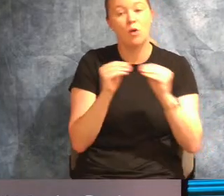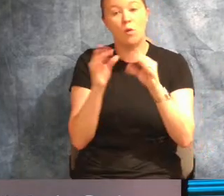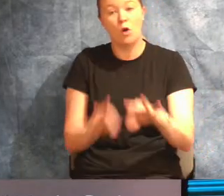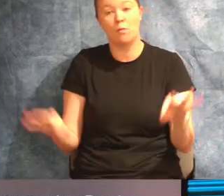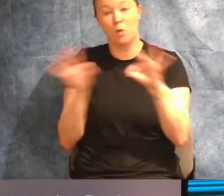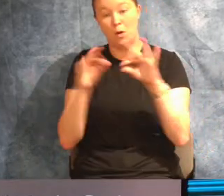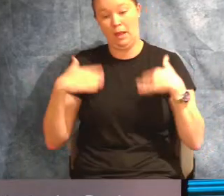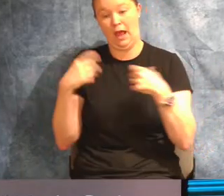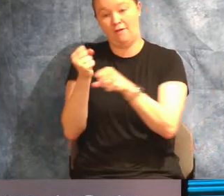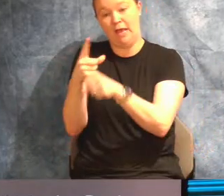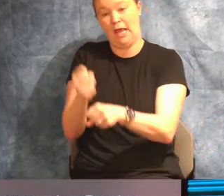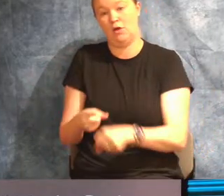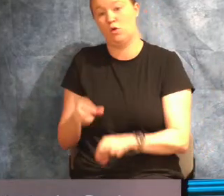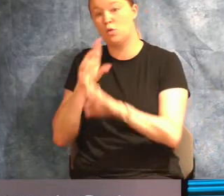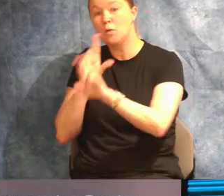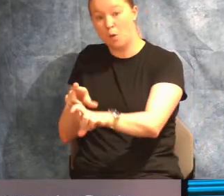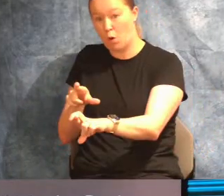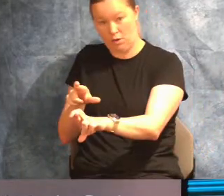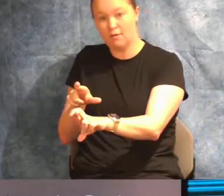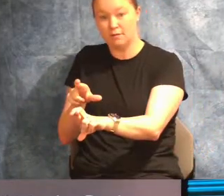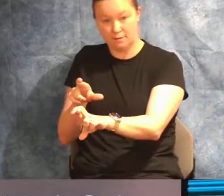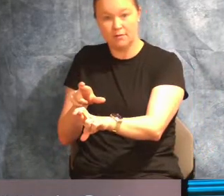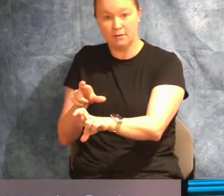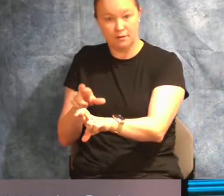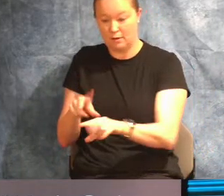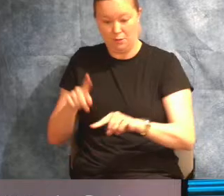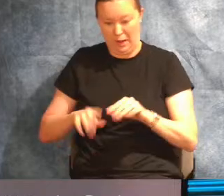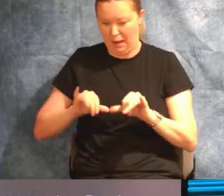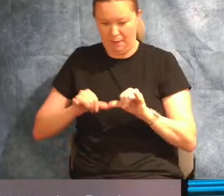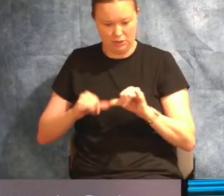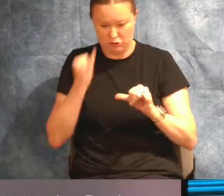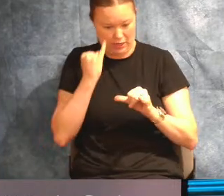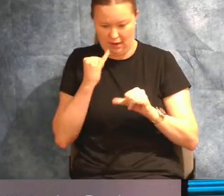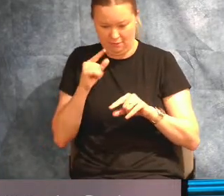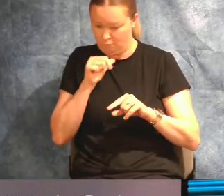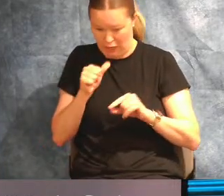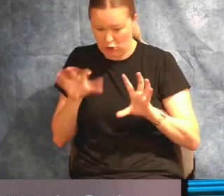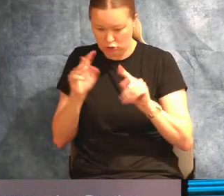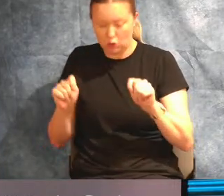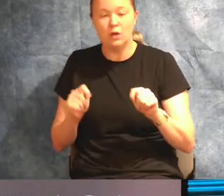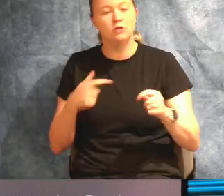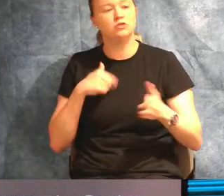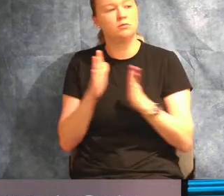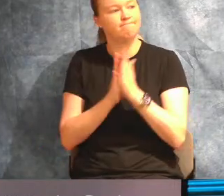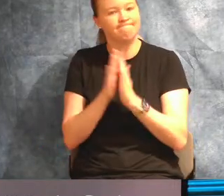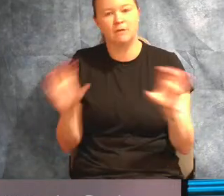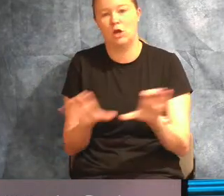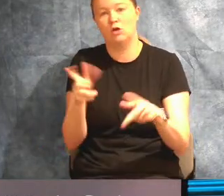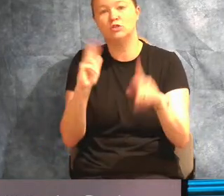report. We don't we can't measure it we don't do it. So I encourage people to get this annual